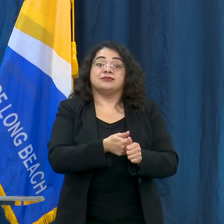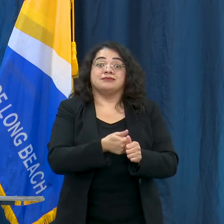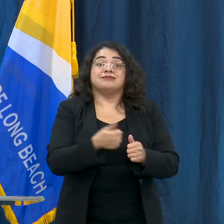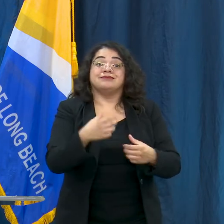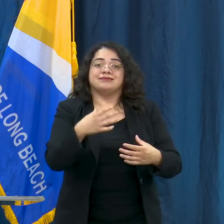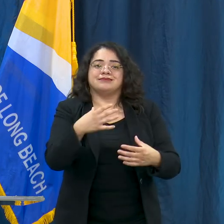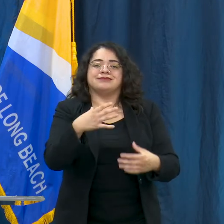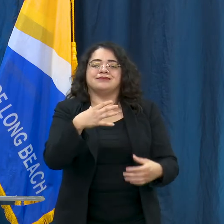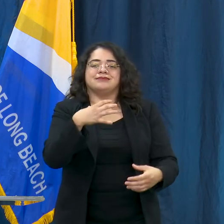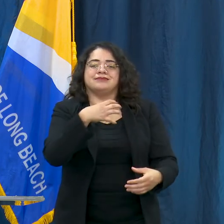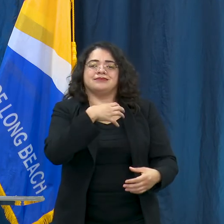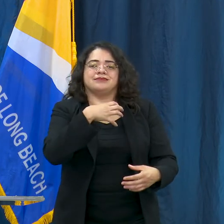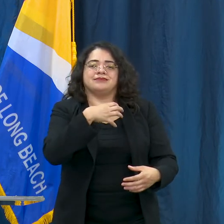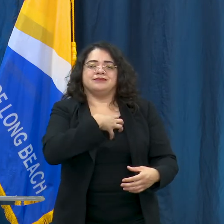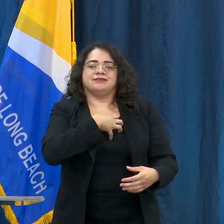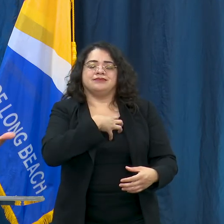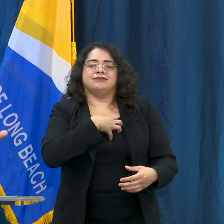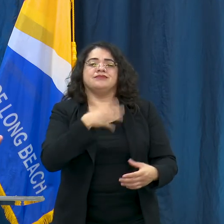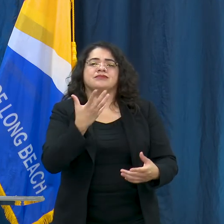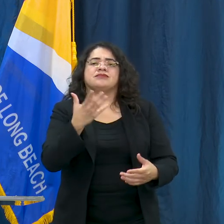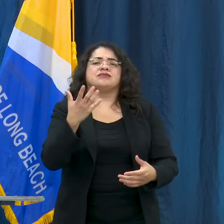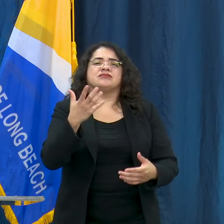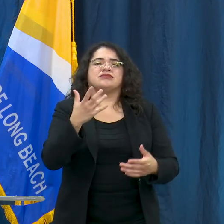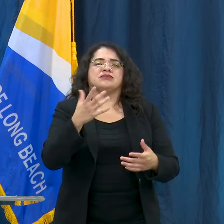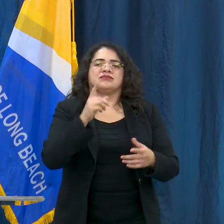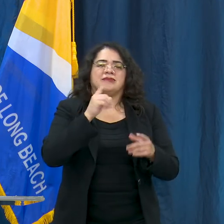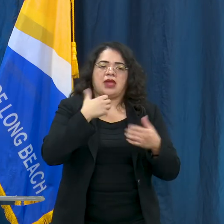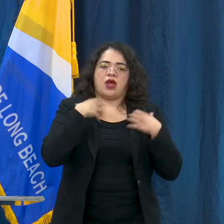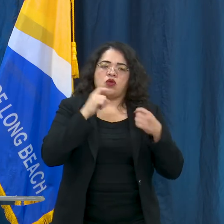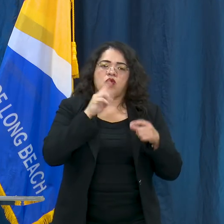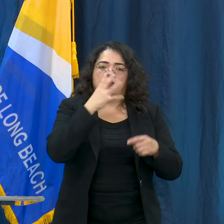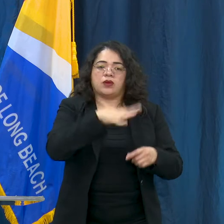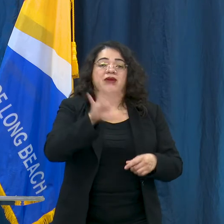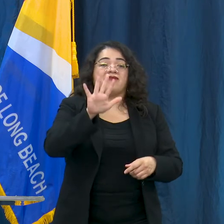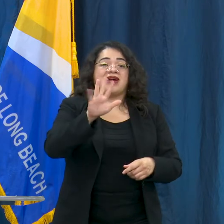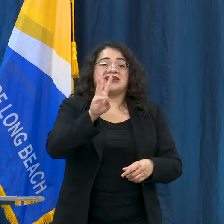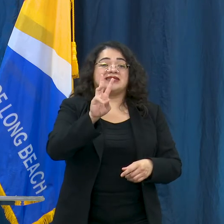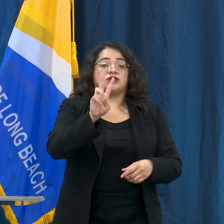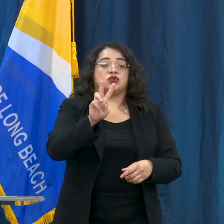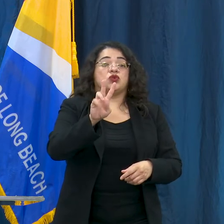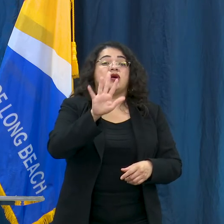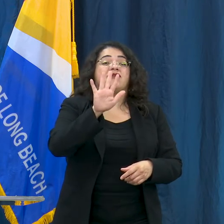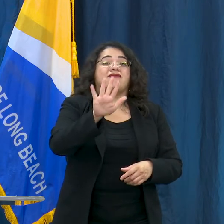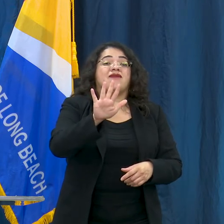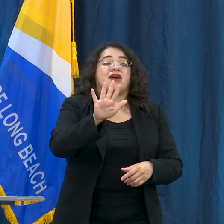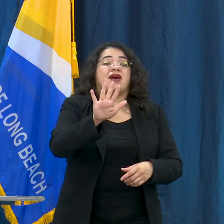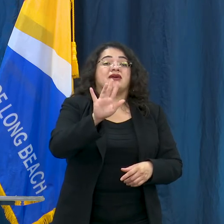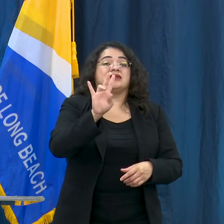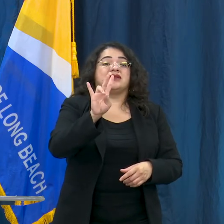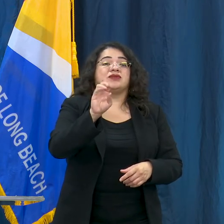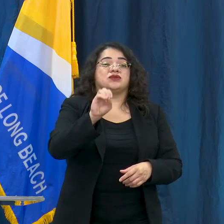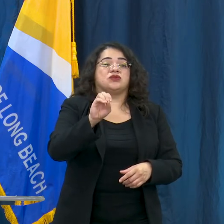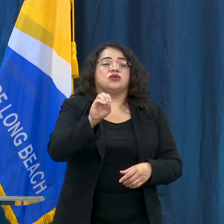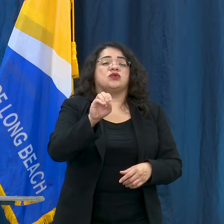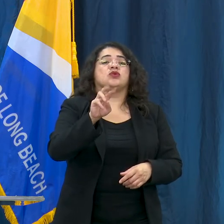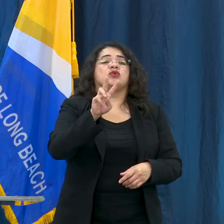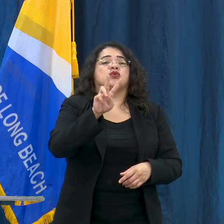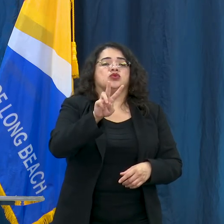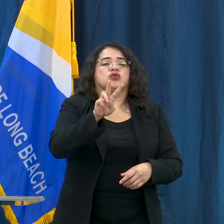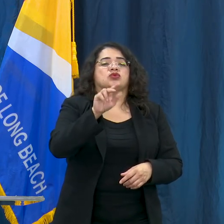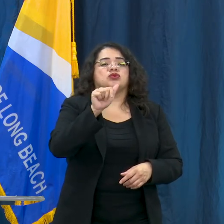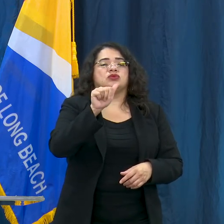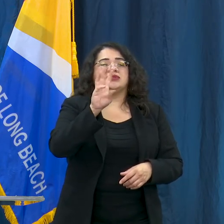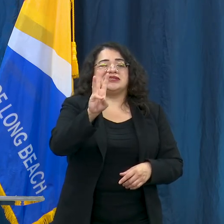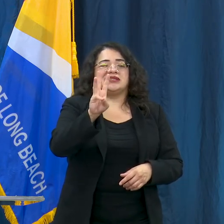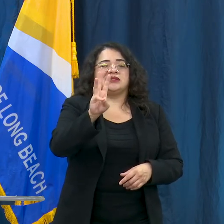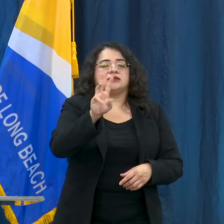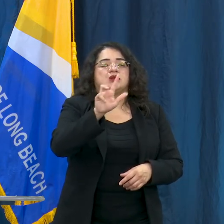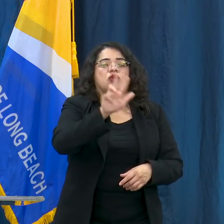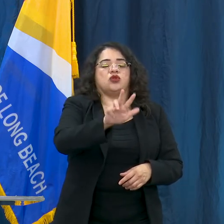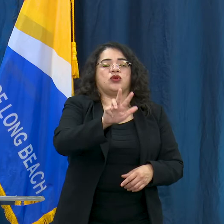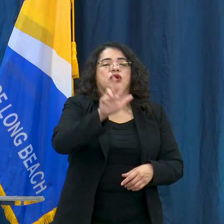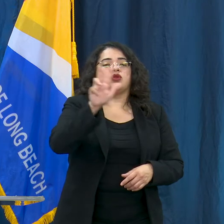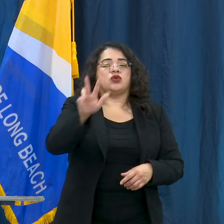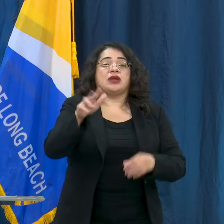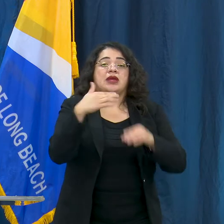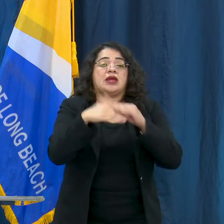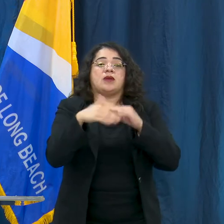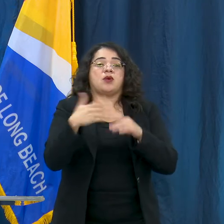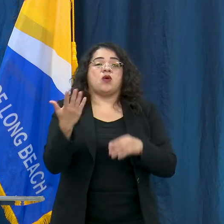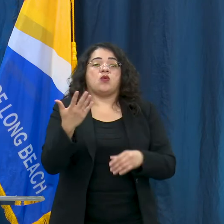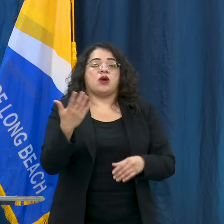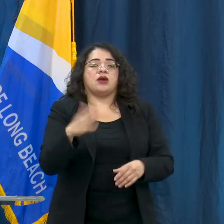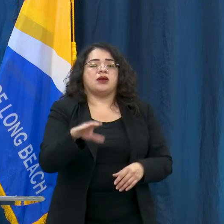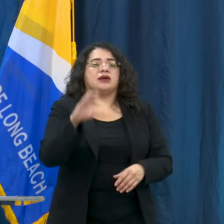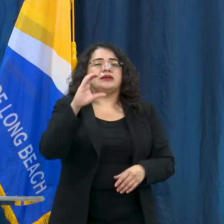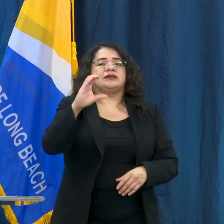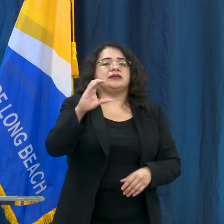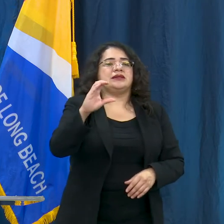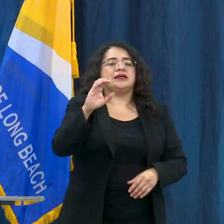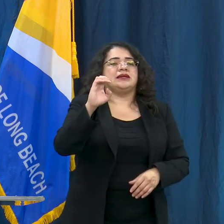that number is 562-570-2633 and the email is c e